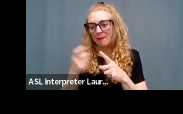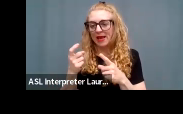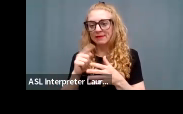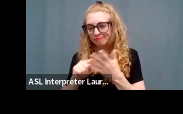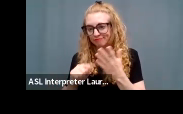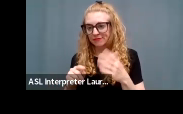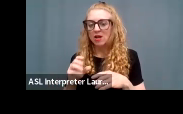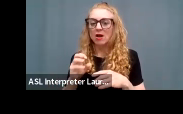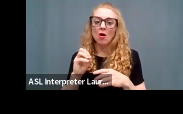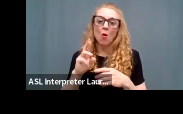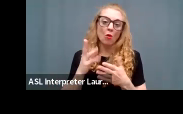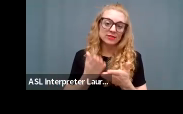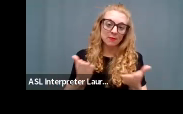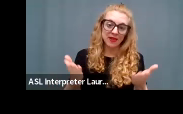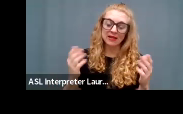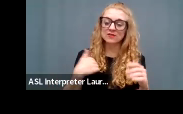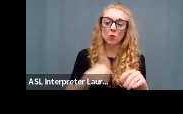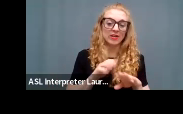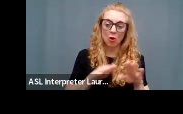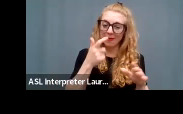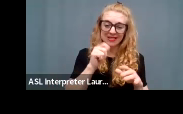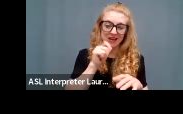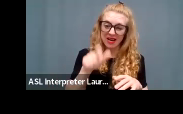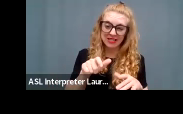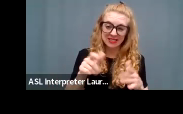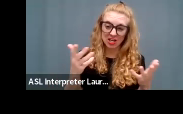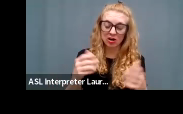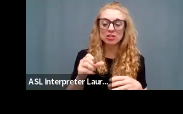um and things we just don't because it's not necessary but automating as much as